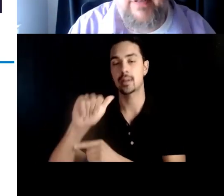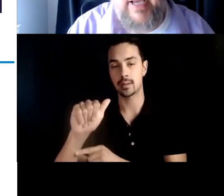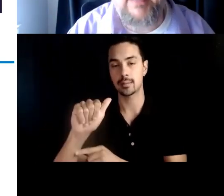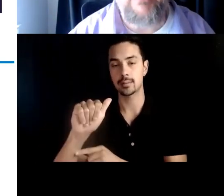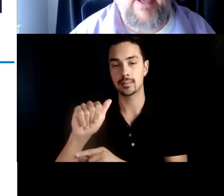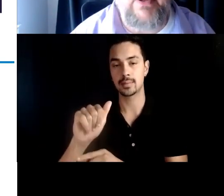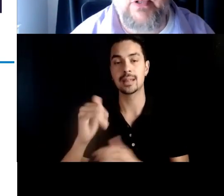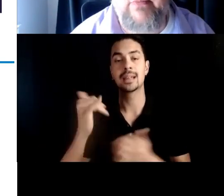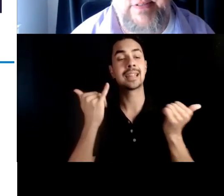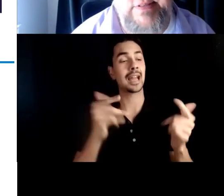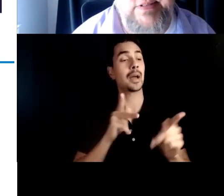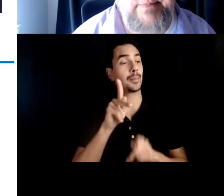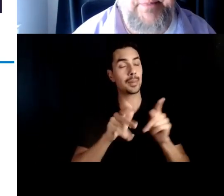couldn't access medical services.